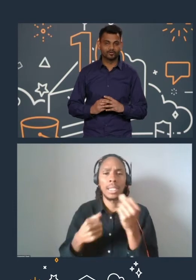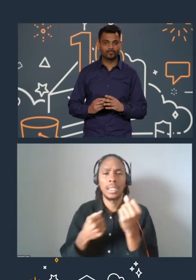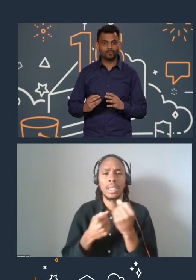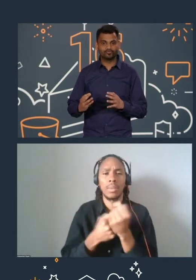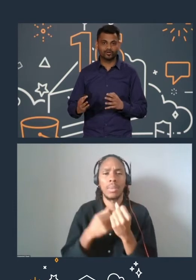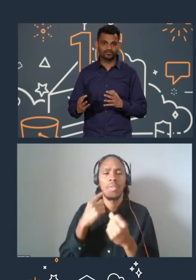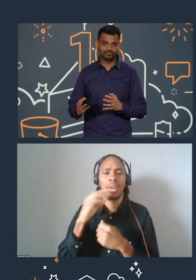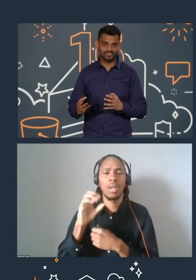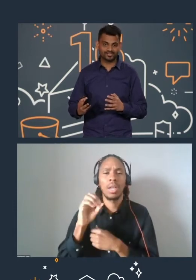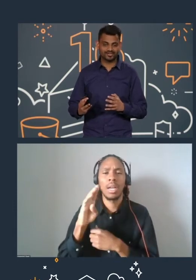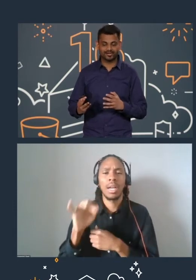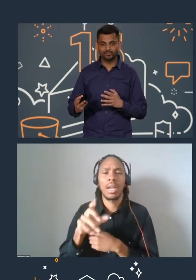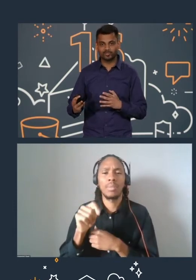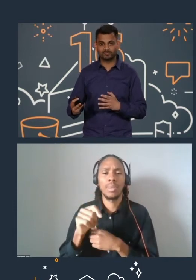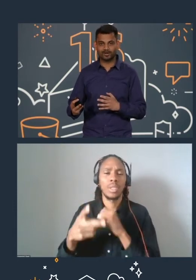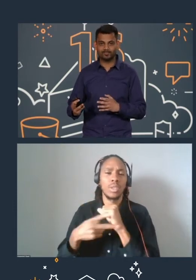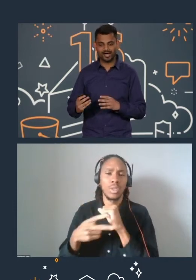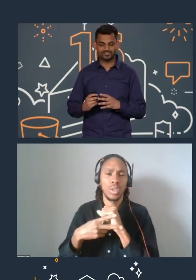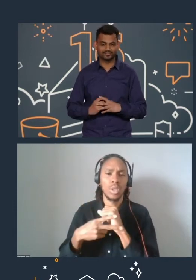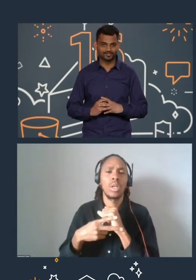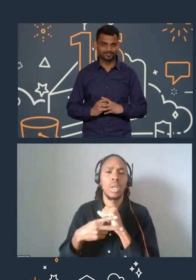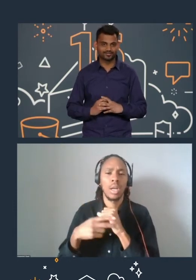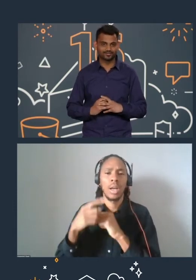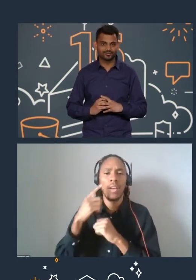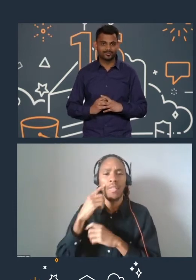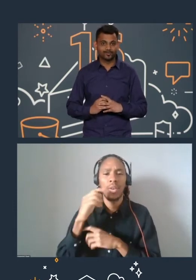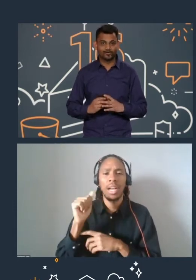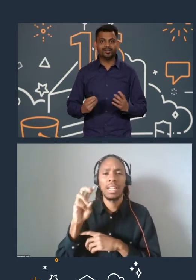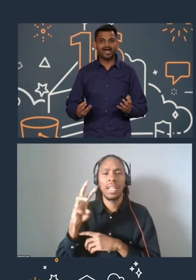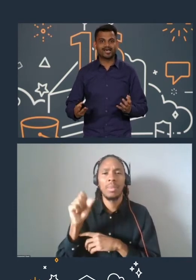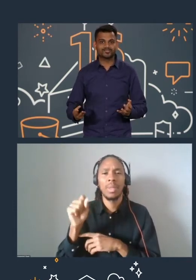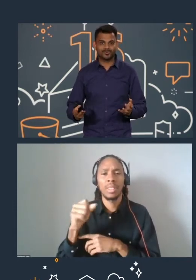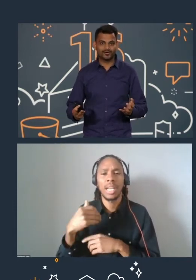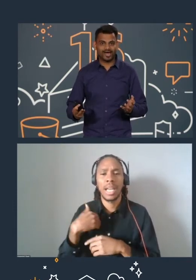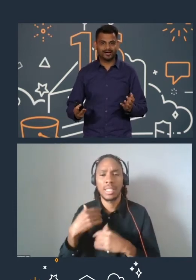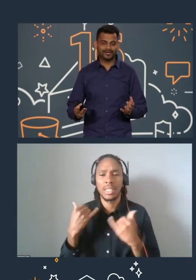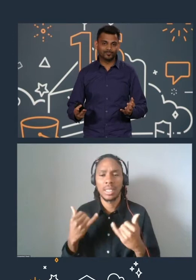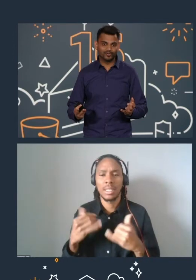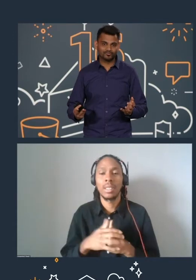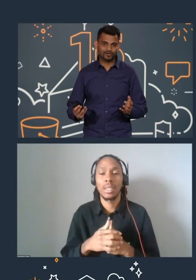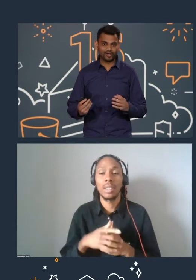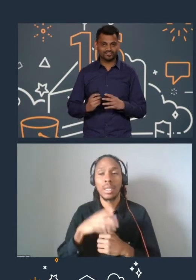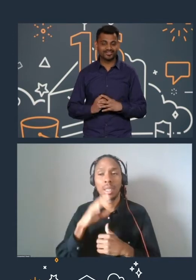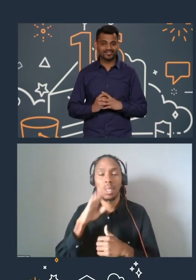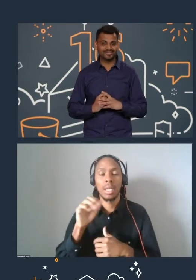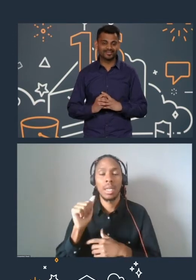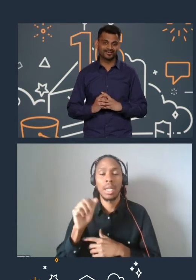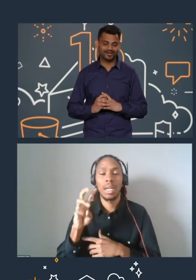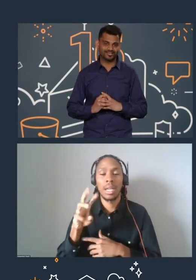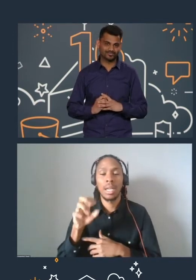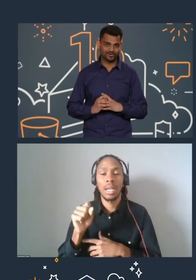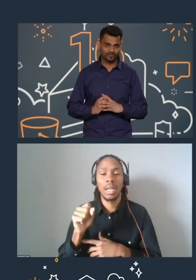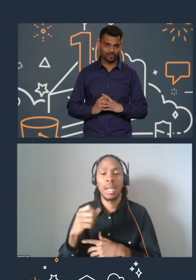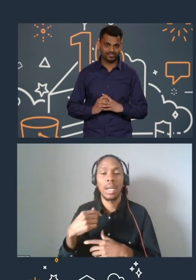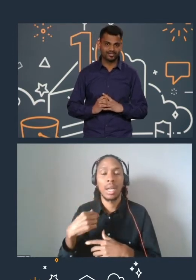to the portfolio of services that AWS Backup has today. Well, as you know, at AWS, we are constantly hearing our customer request,